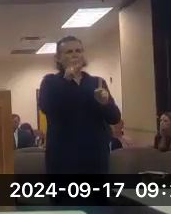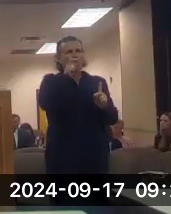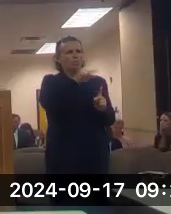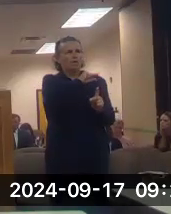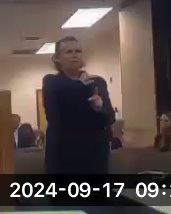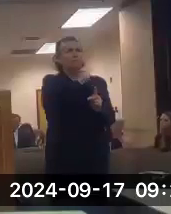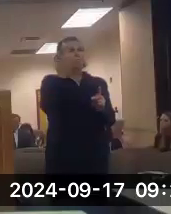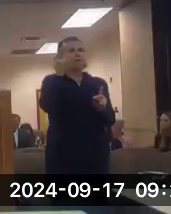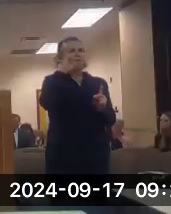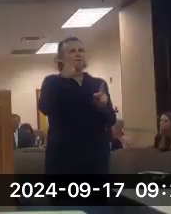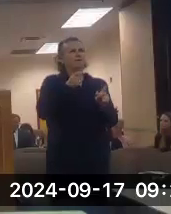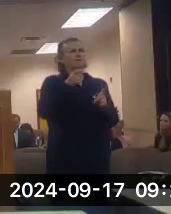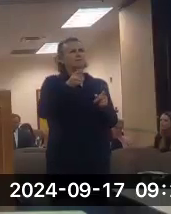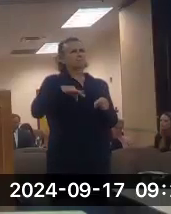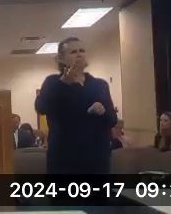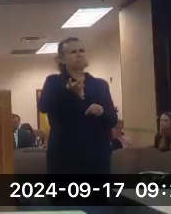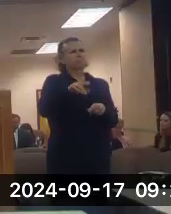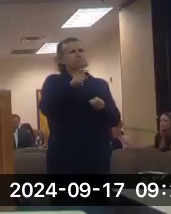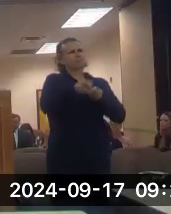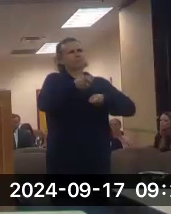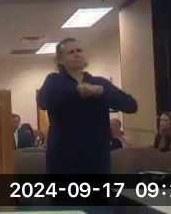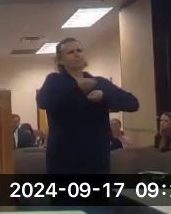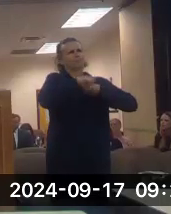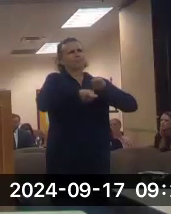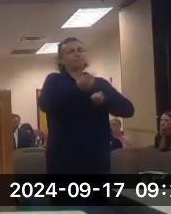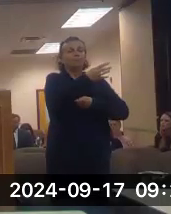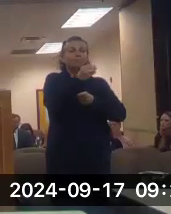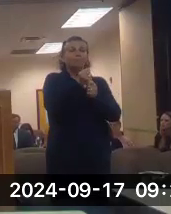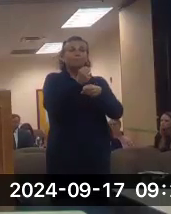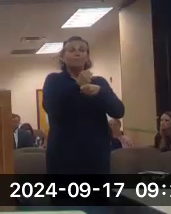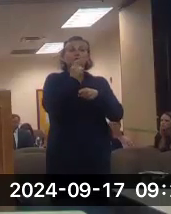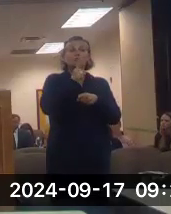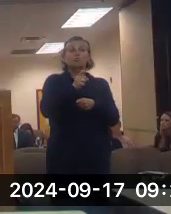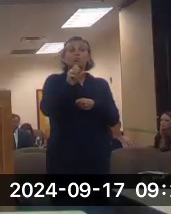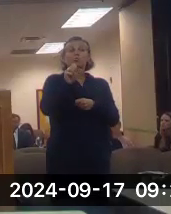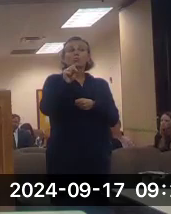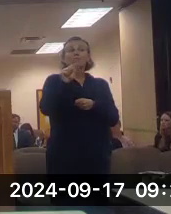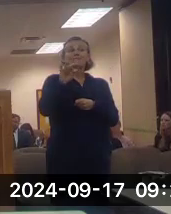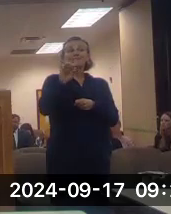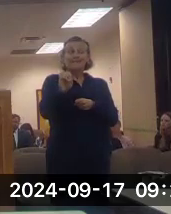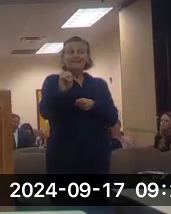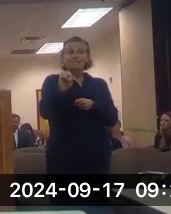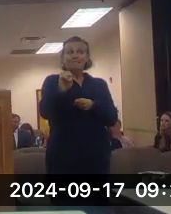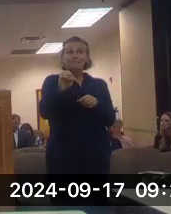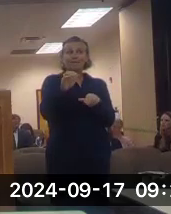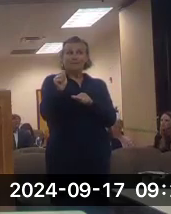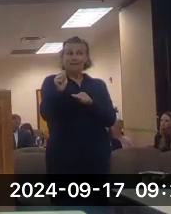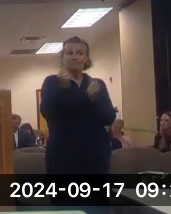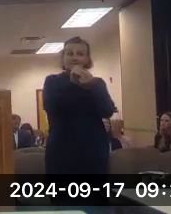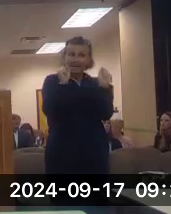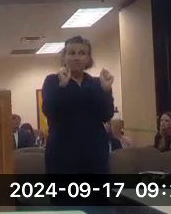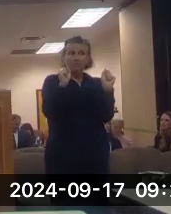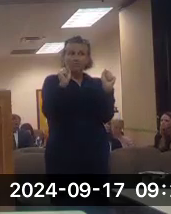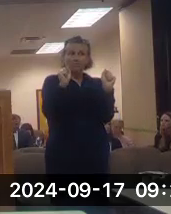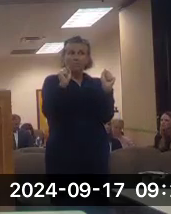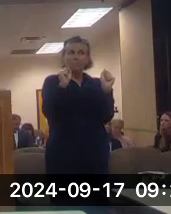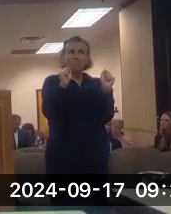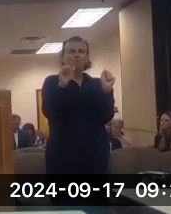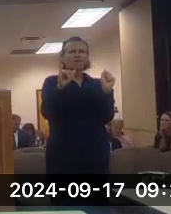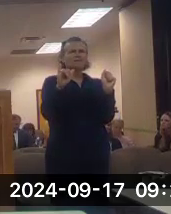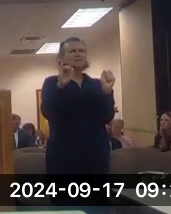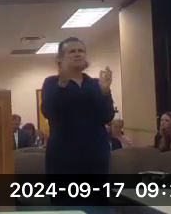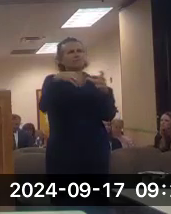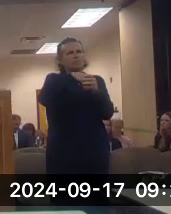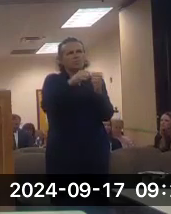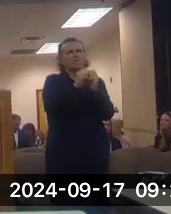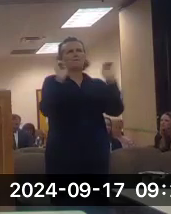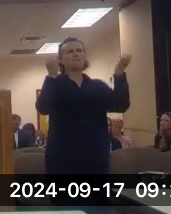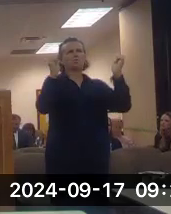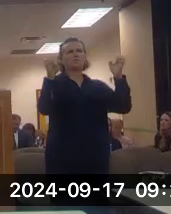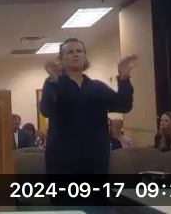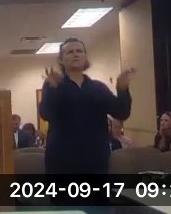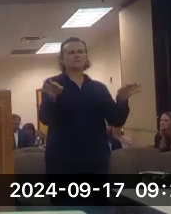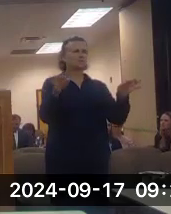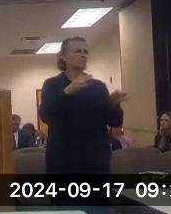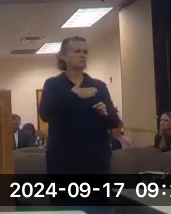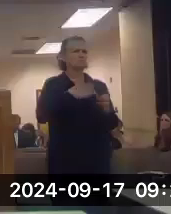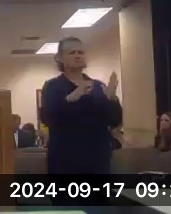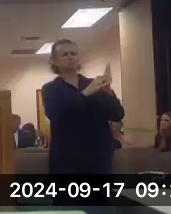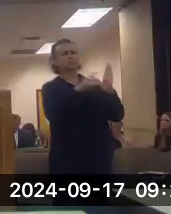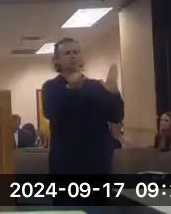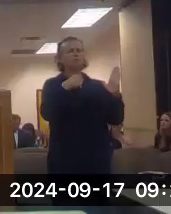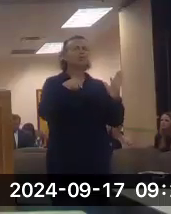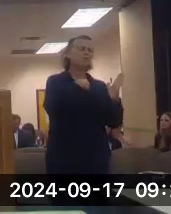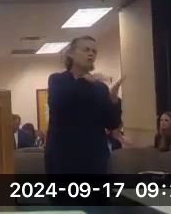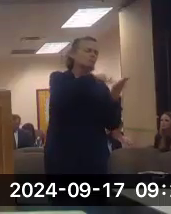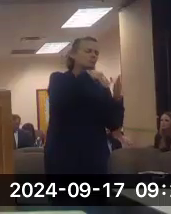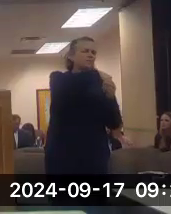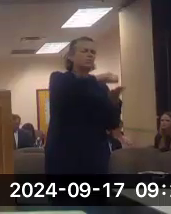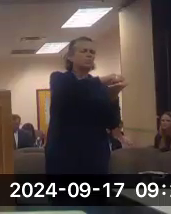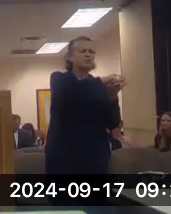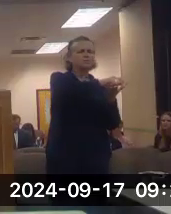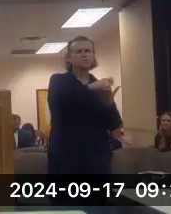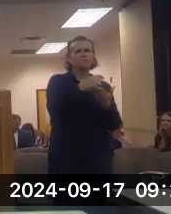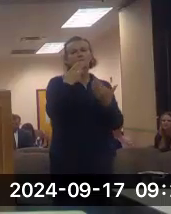Reginald Parson: and have some flags around ensuring that safe leave is accessible. Is part of emergency definitions. So we have more information about that. But we really want to thank you and your hard work. Thank you.